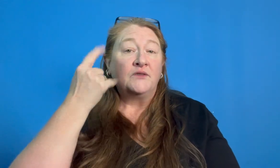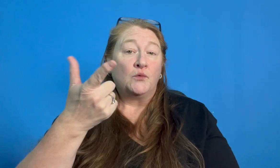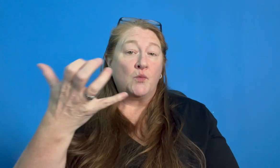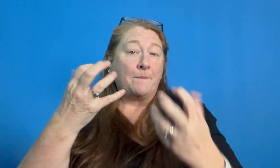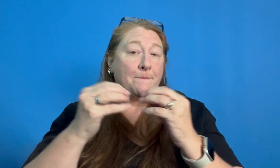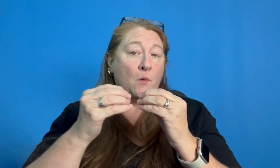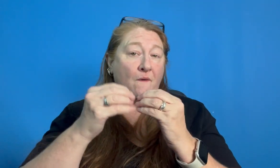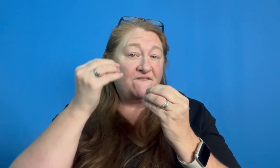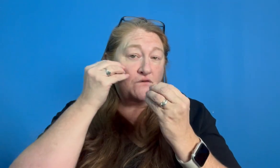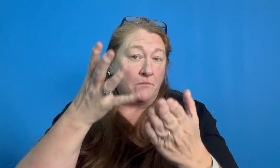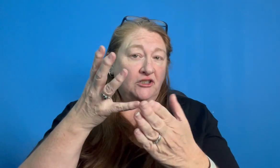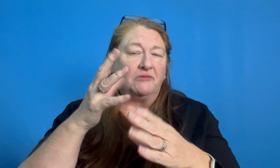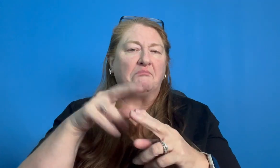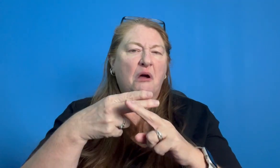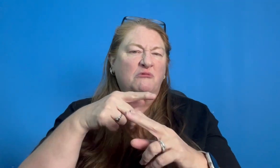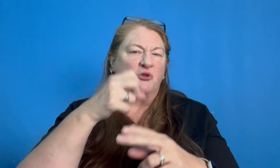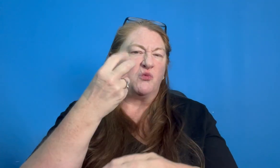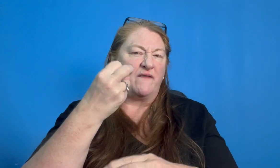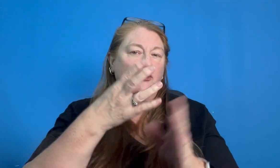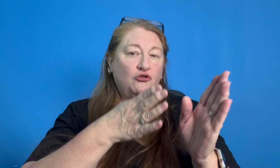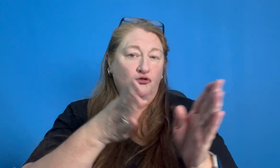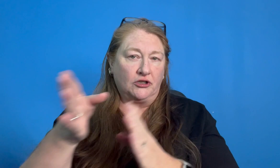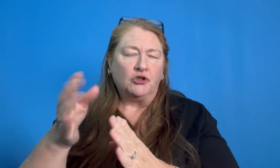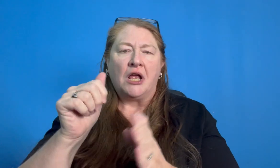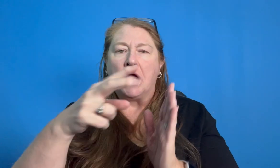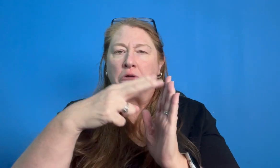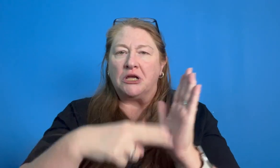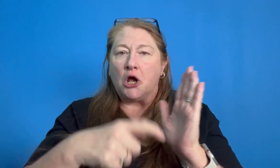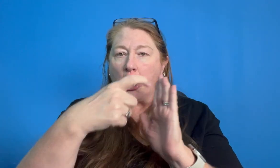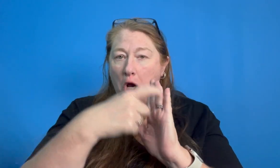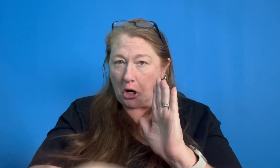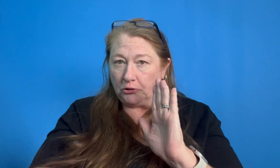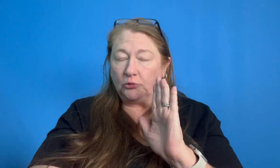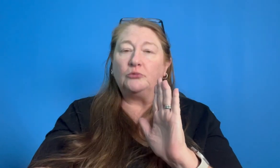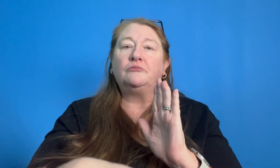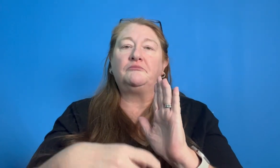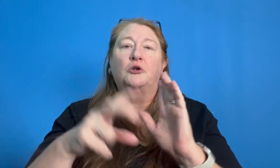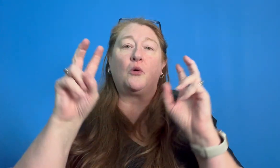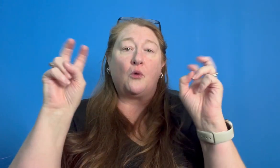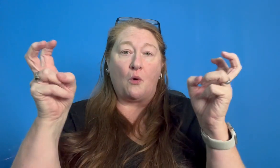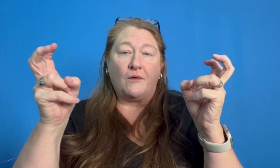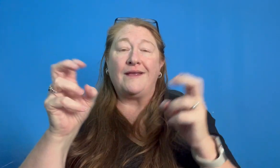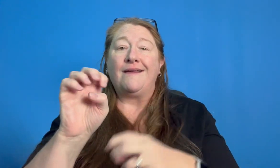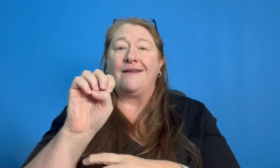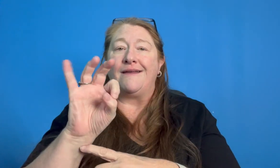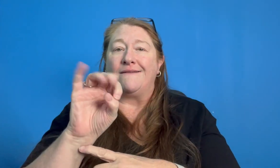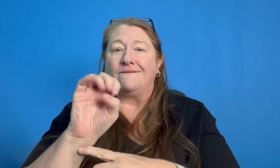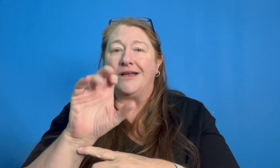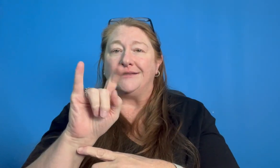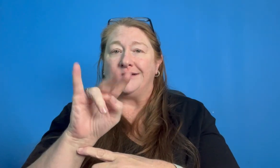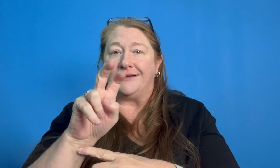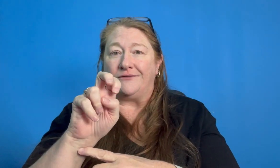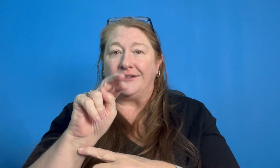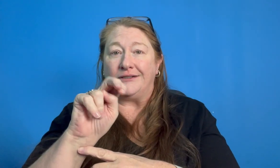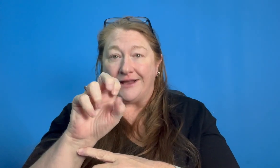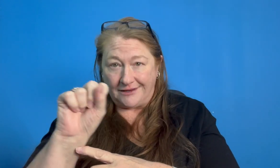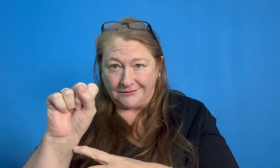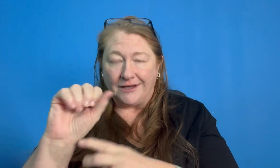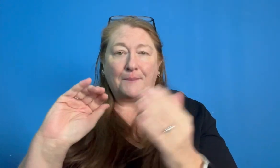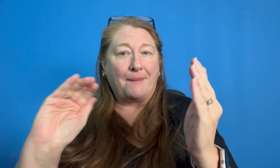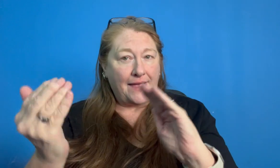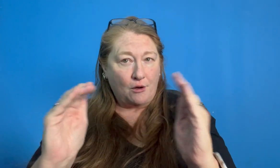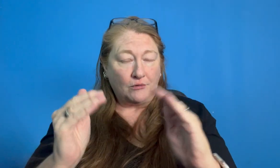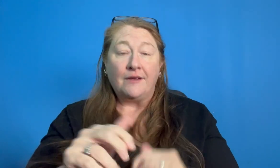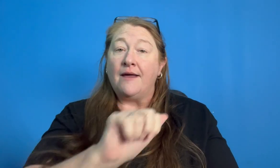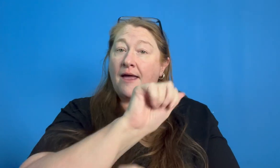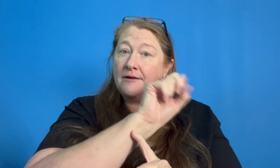You can find more information in the article Effectiveness Compared: